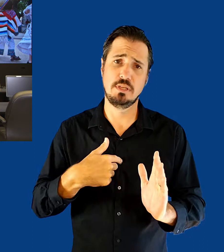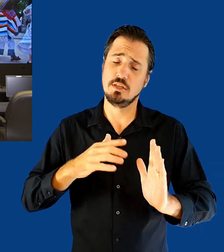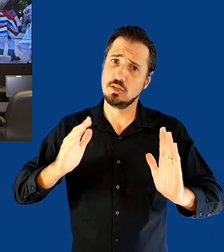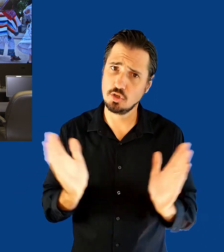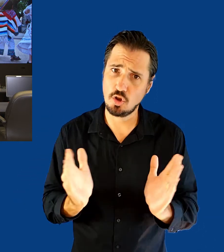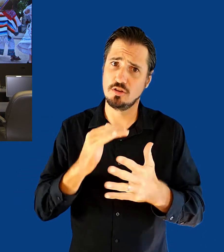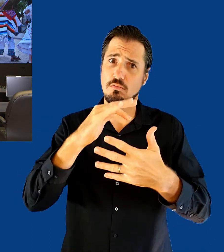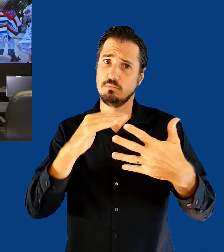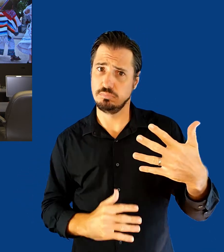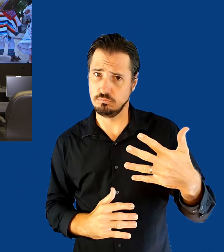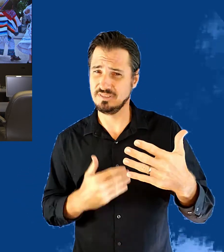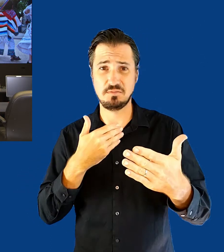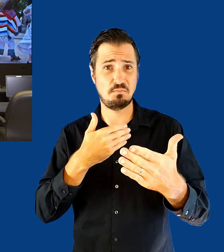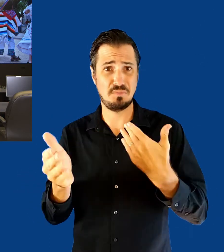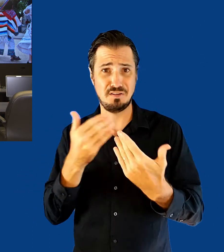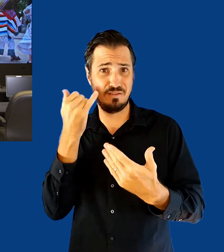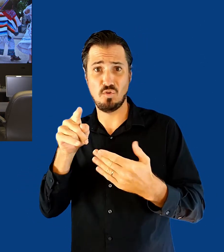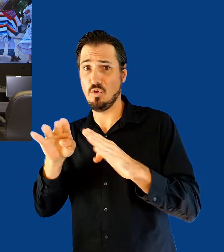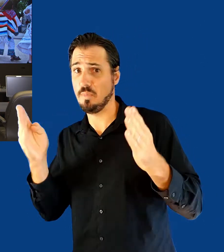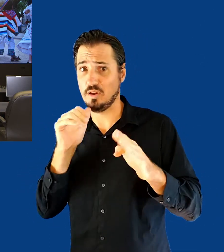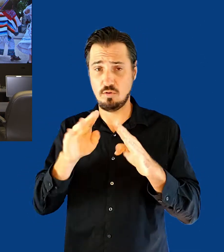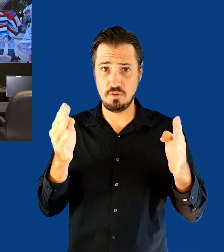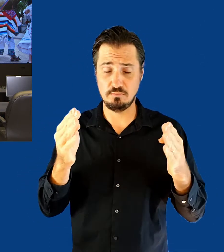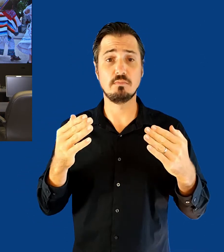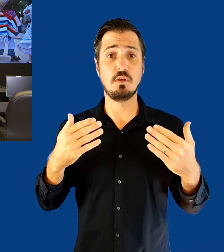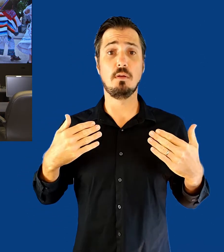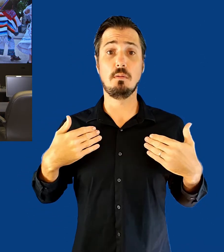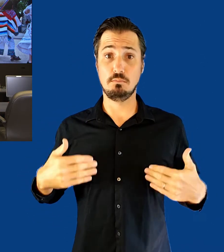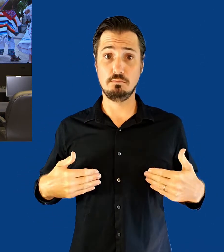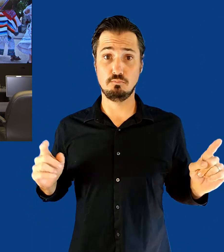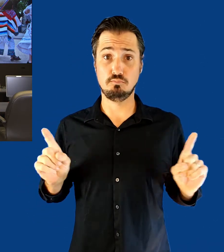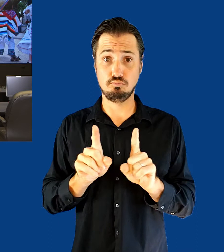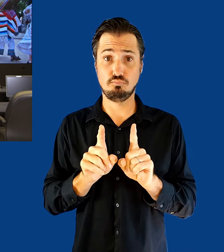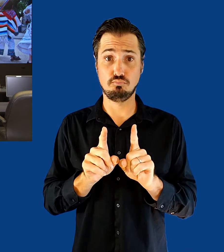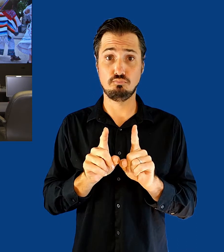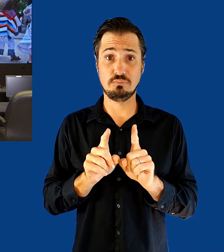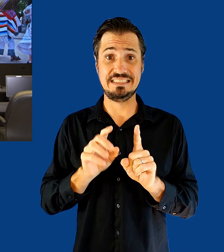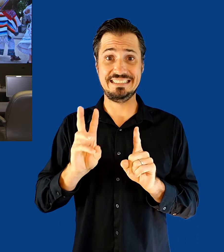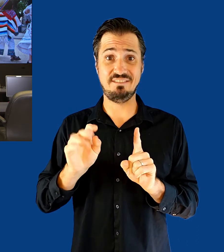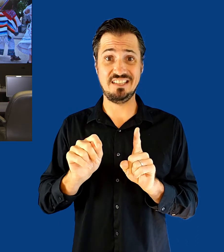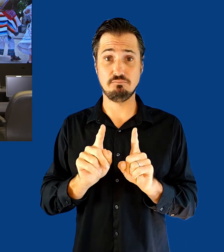Physical distancing of six feet between people, and to close off areas where distancing is difficult.